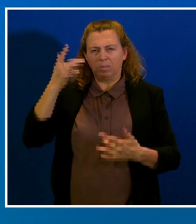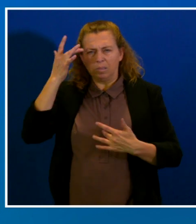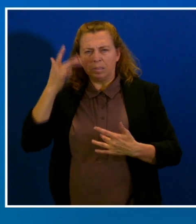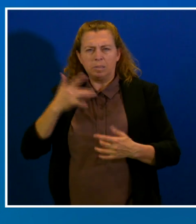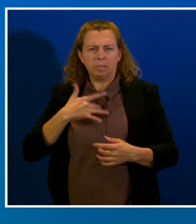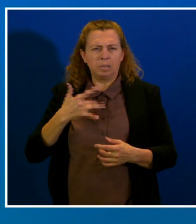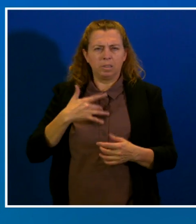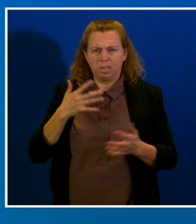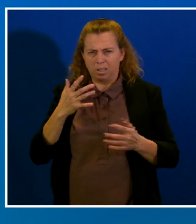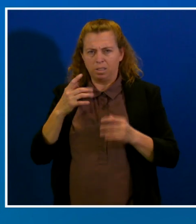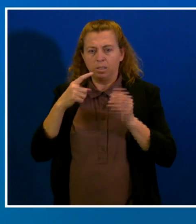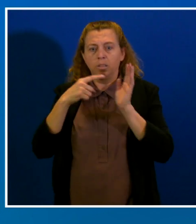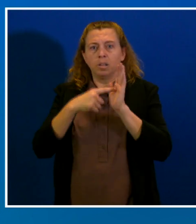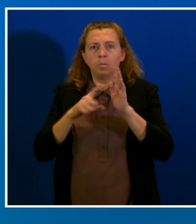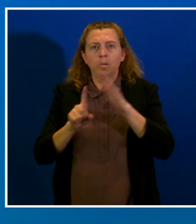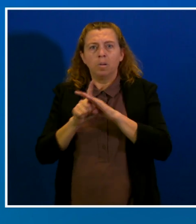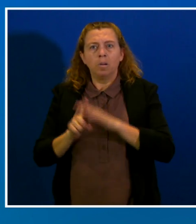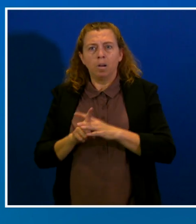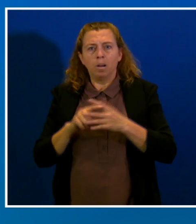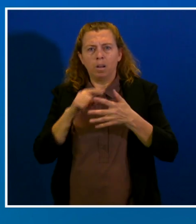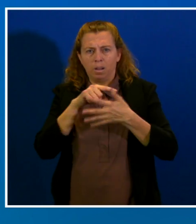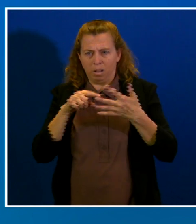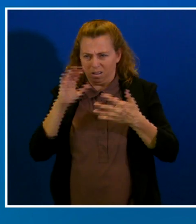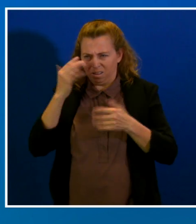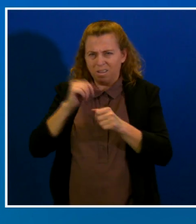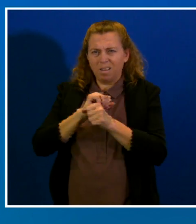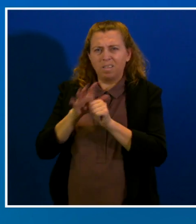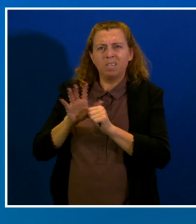If you're in close contact with someone who tests positive,